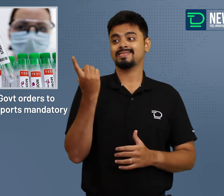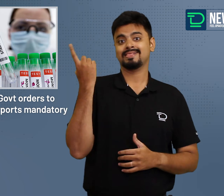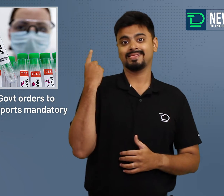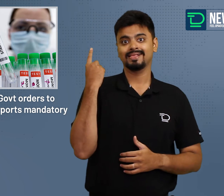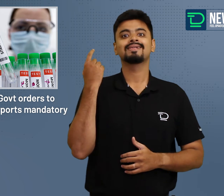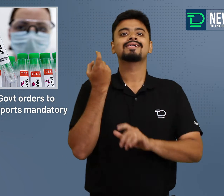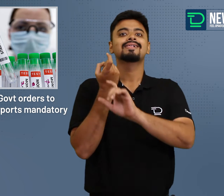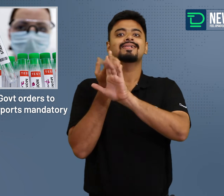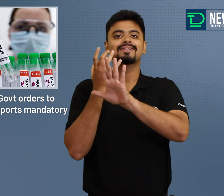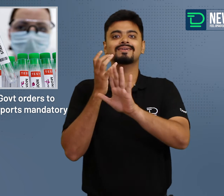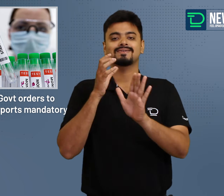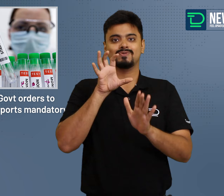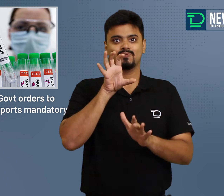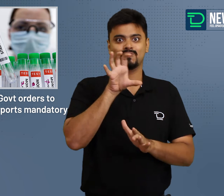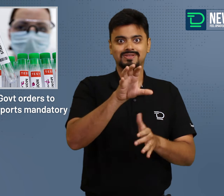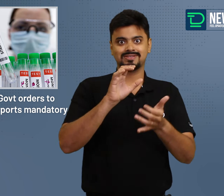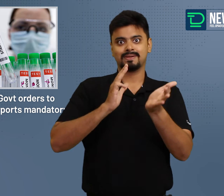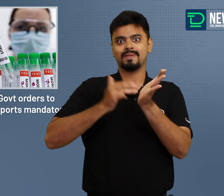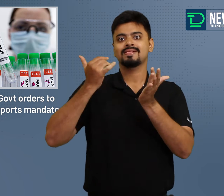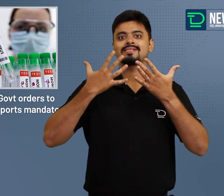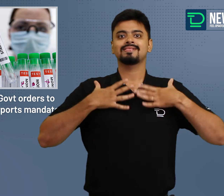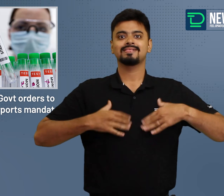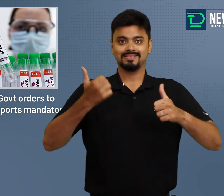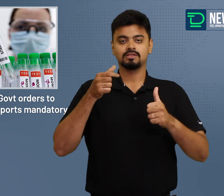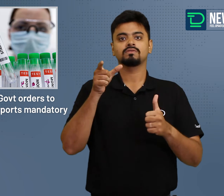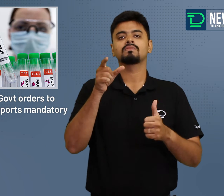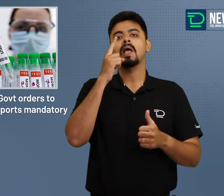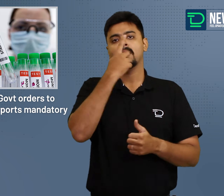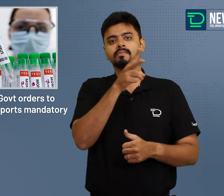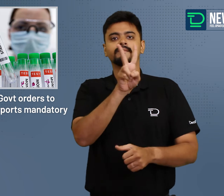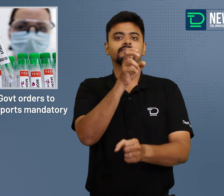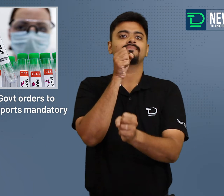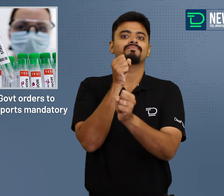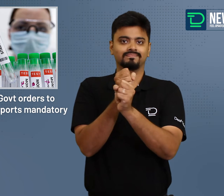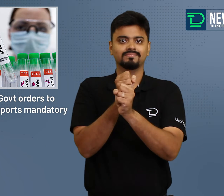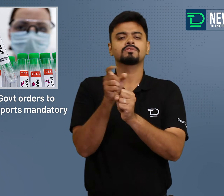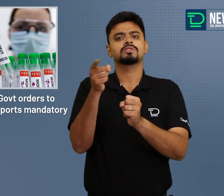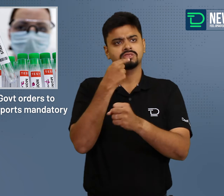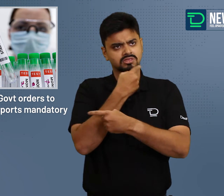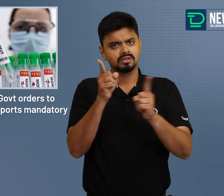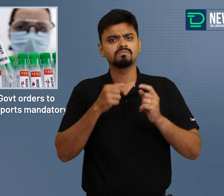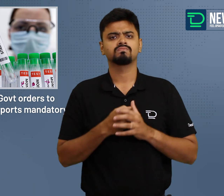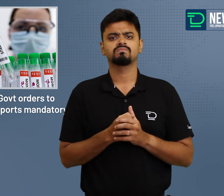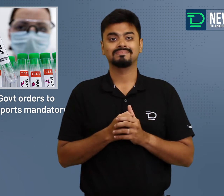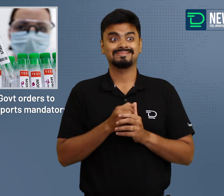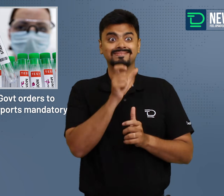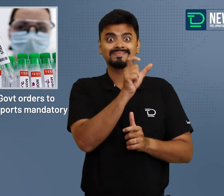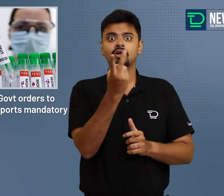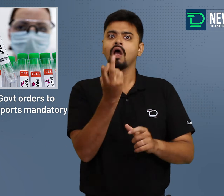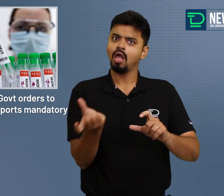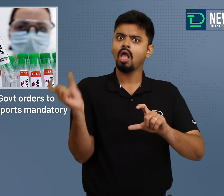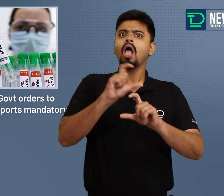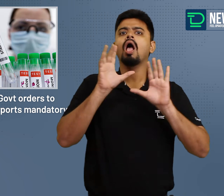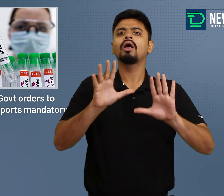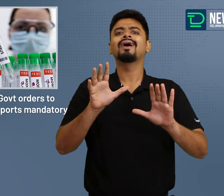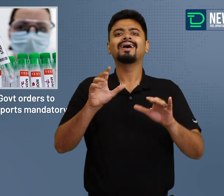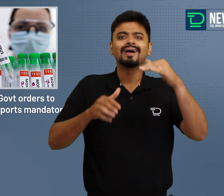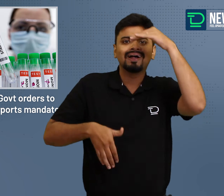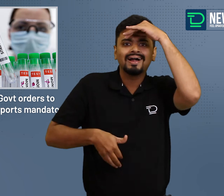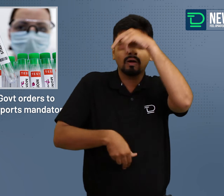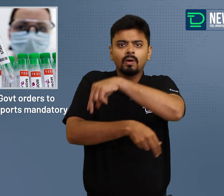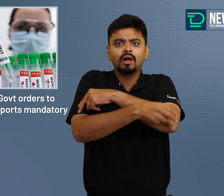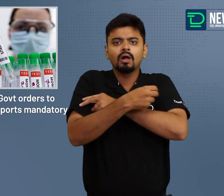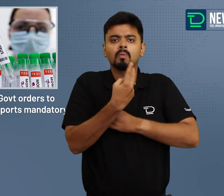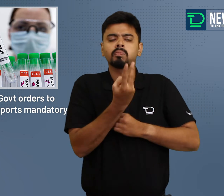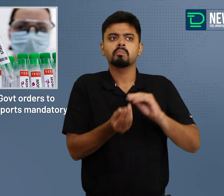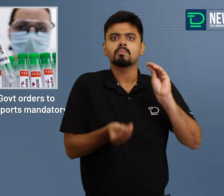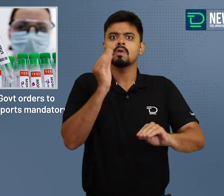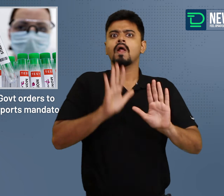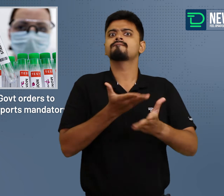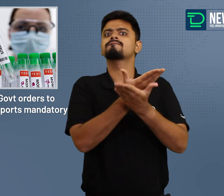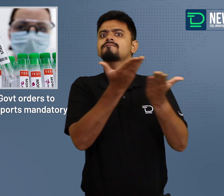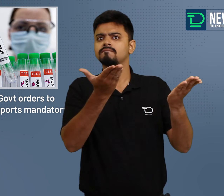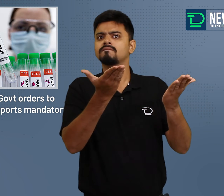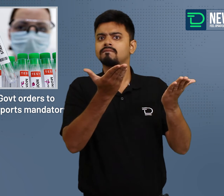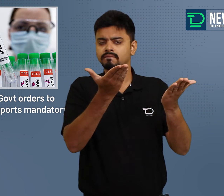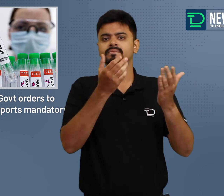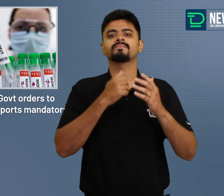yesterday Kerala State Health Minister Veena George said that 2 days ago, two more people tested with monkeypox.